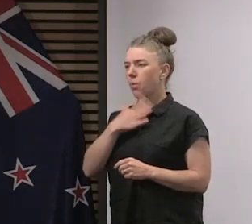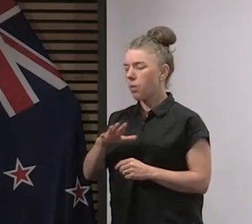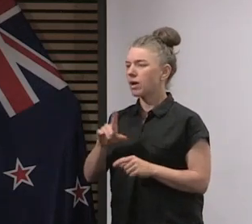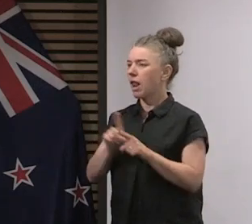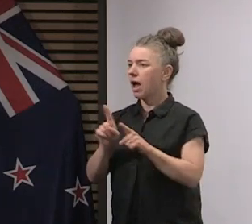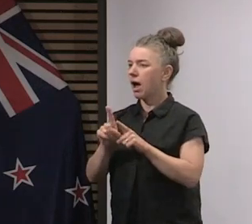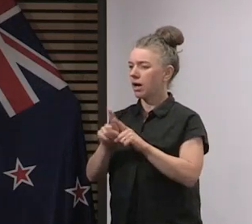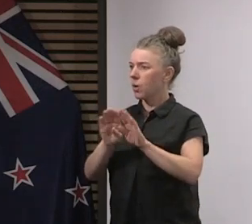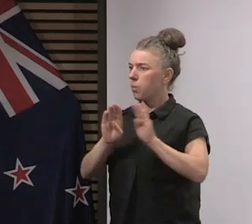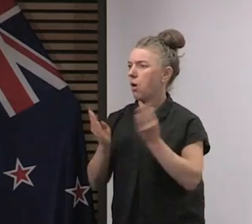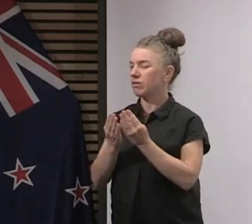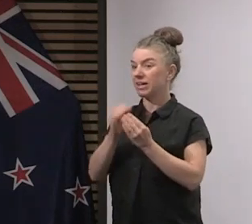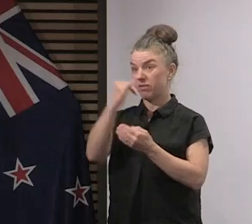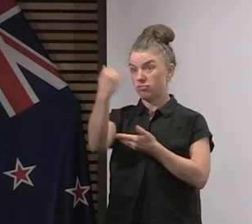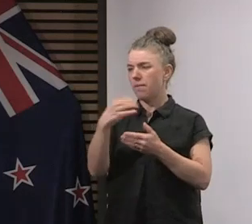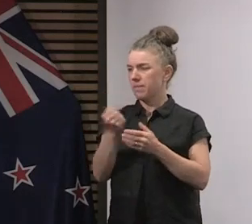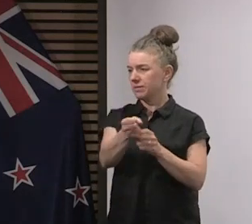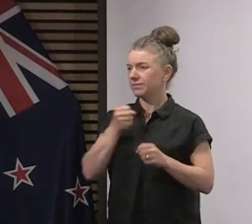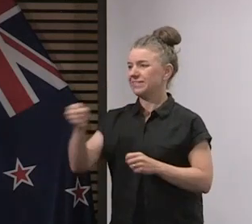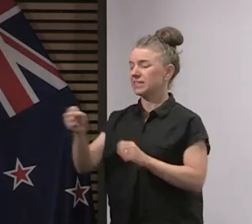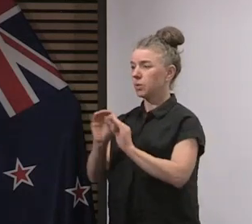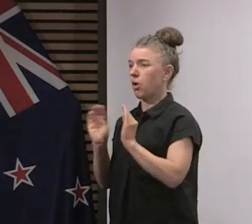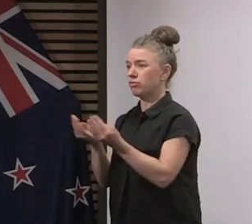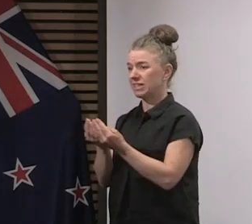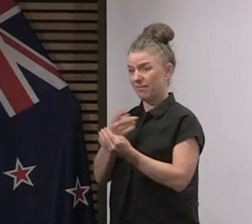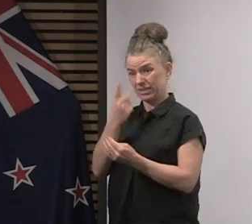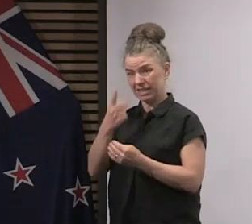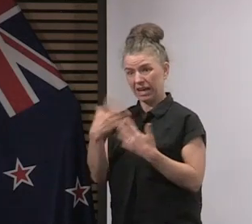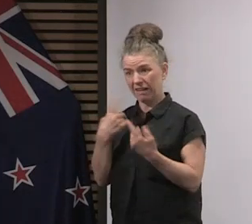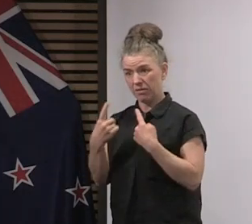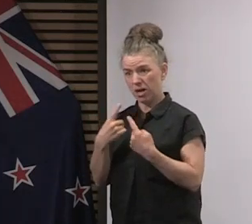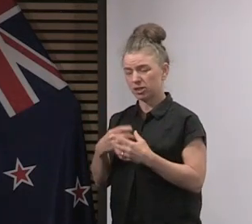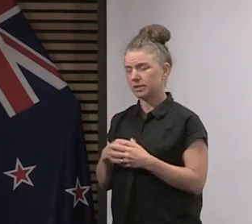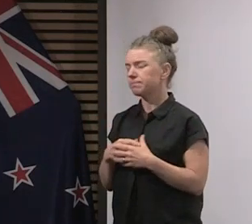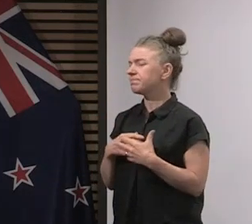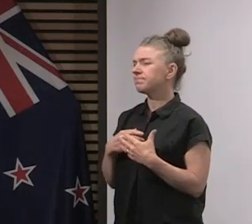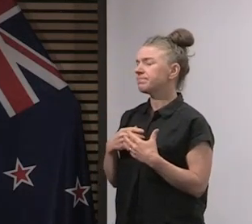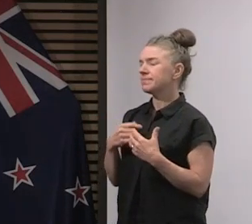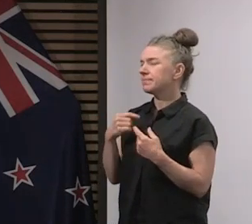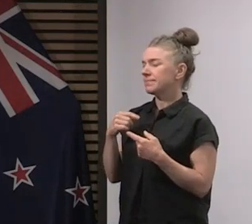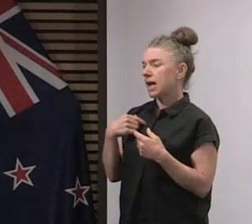have been used against having a mandatory quarantine at the border post-... ? I